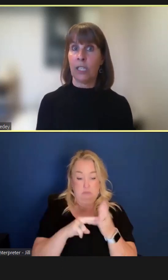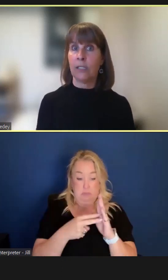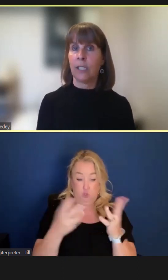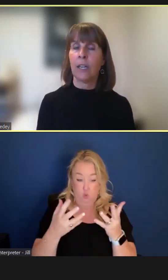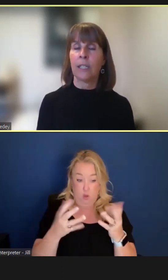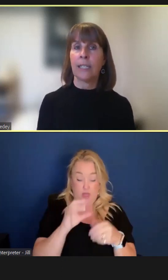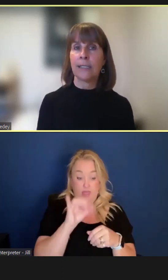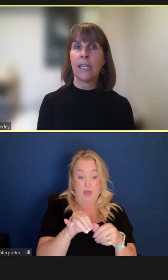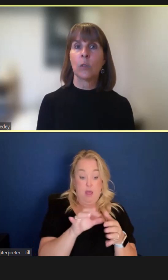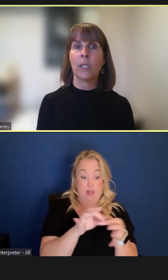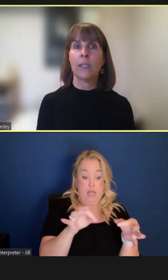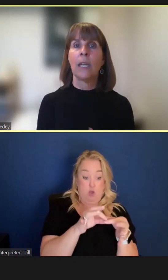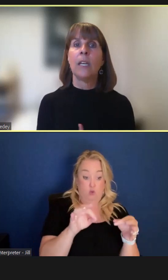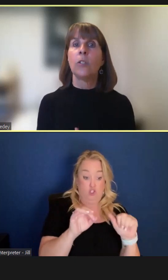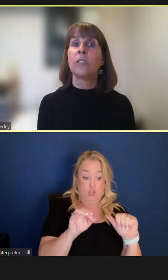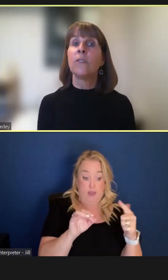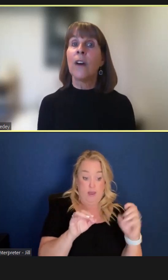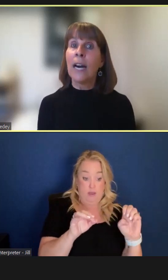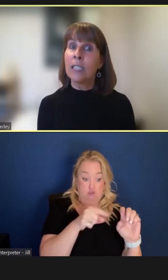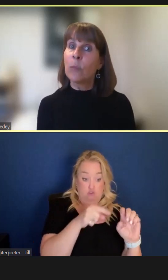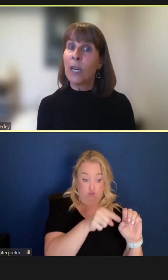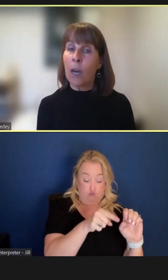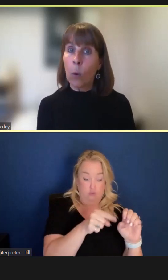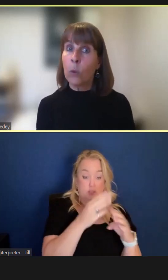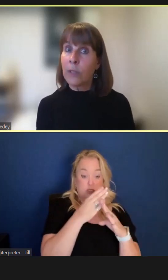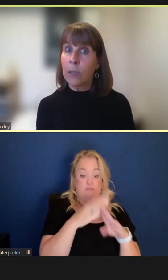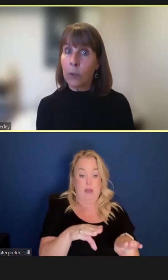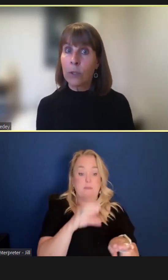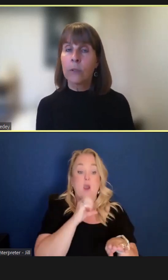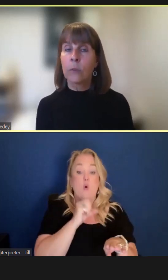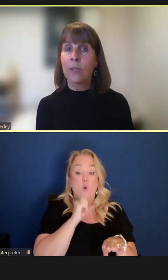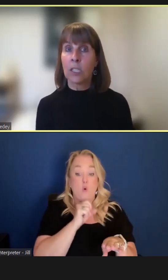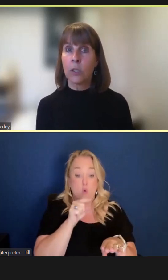they got on the assessment you divide it by how old they were when they took the